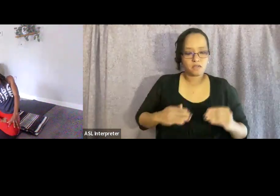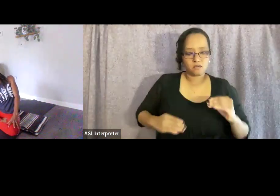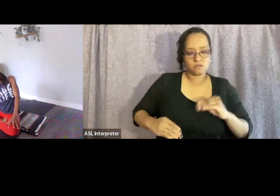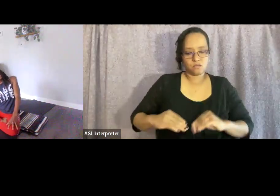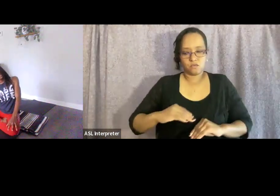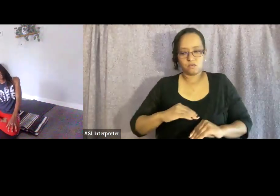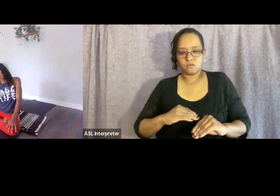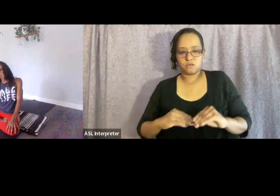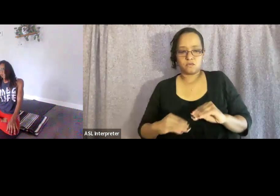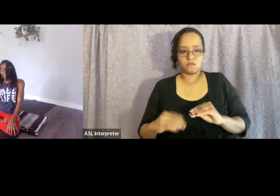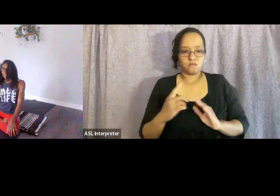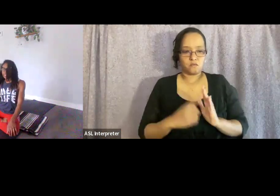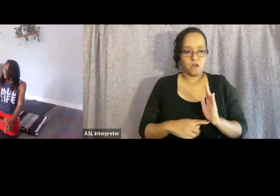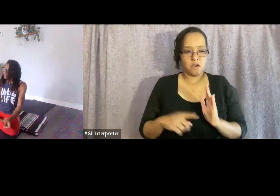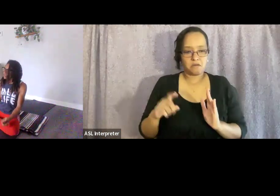This might be, like, shaking the hands, or the ,